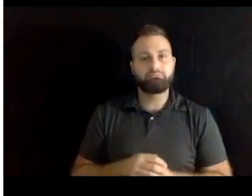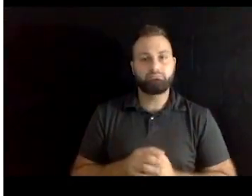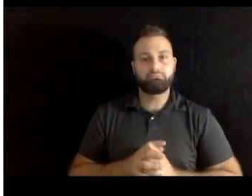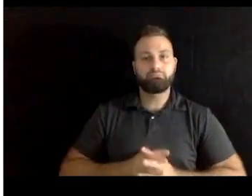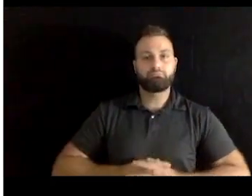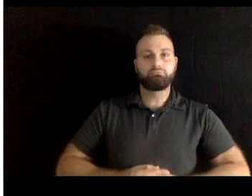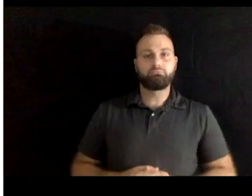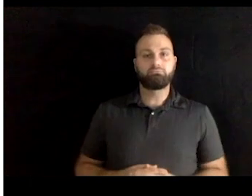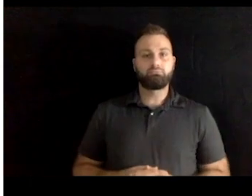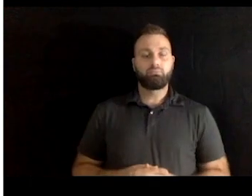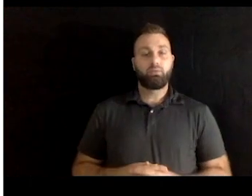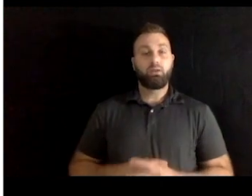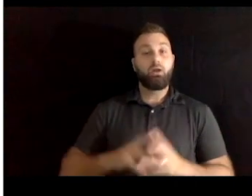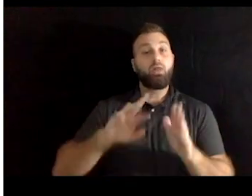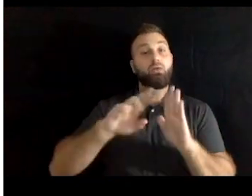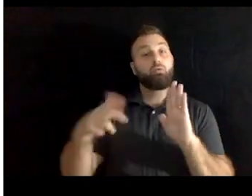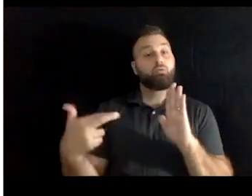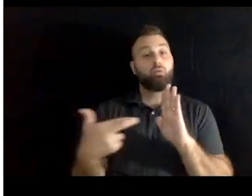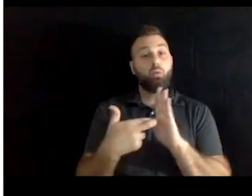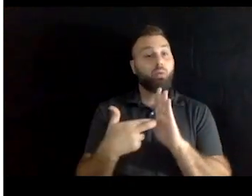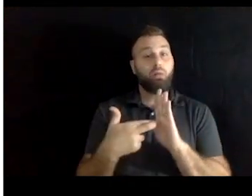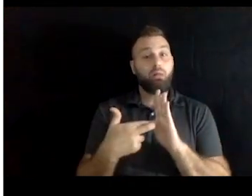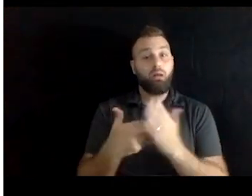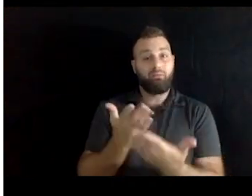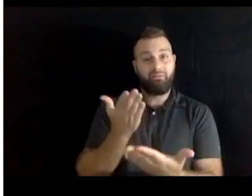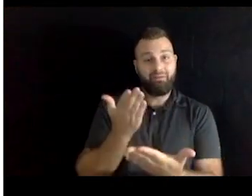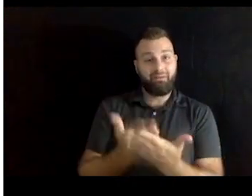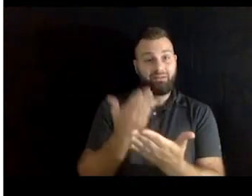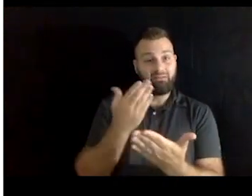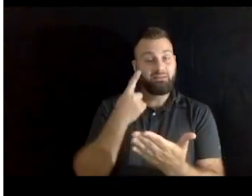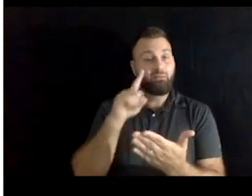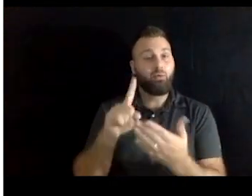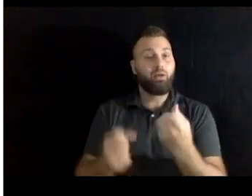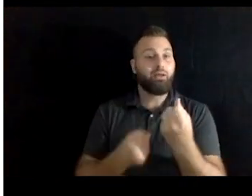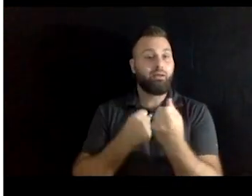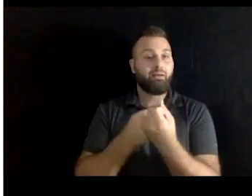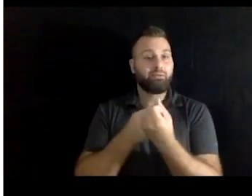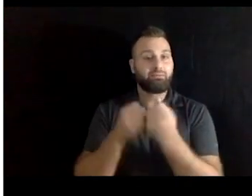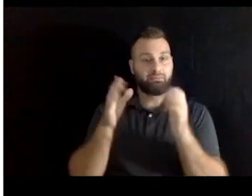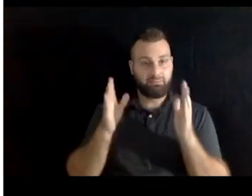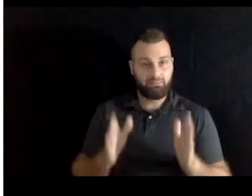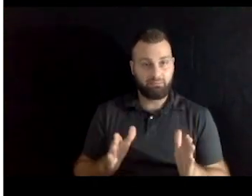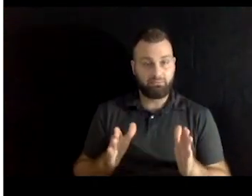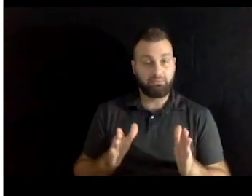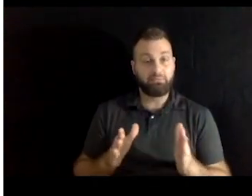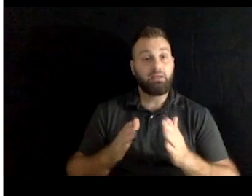And that's the role of evidence for advocates. So advocates have a lot to celebrate,